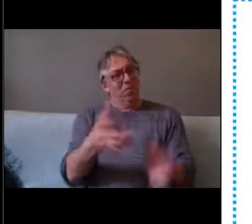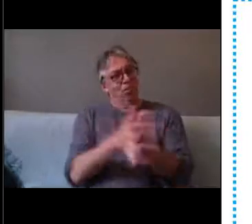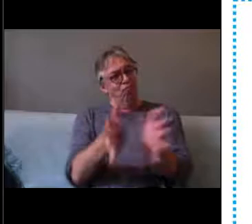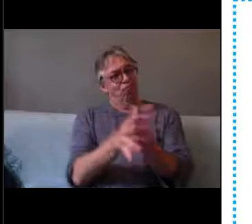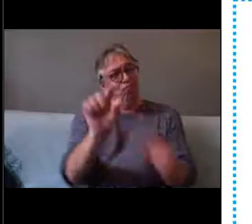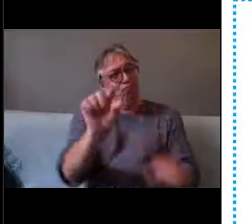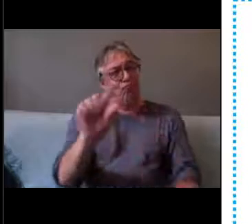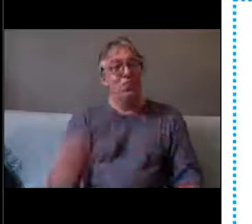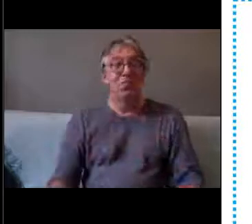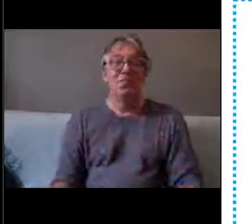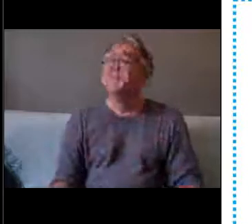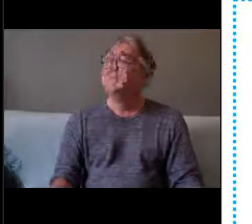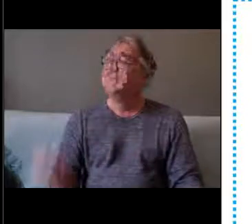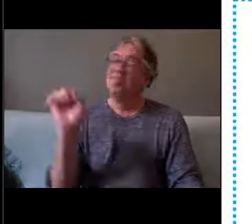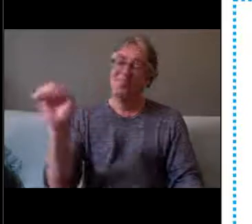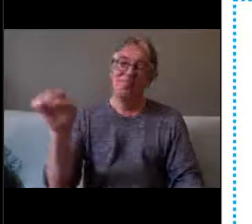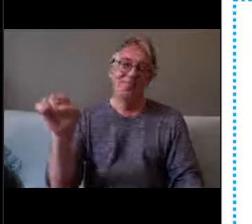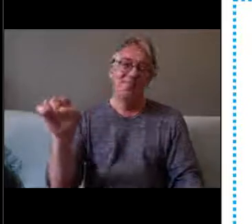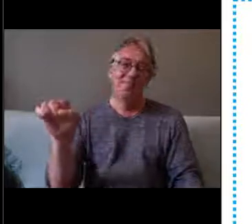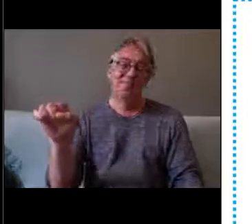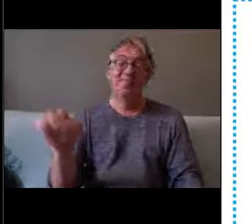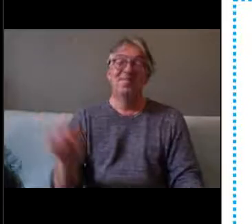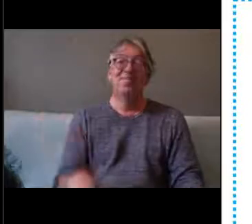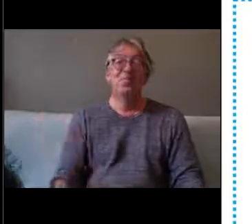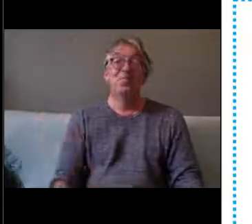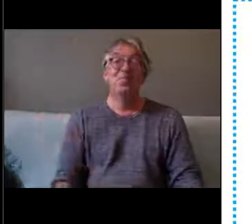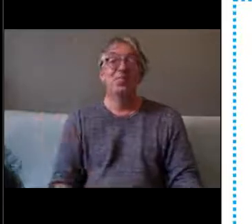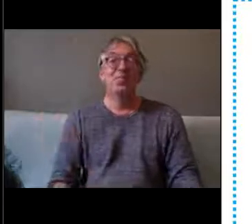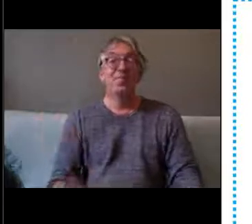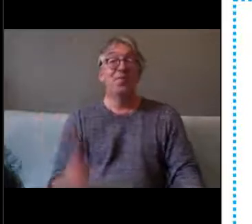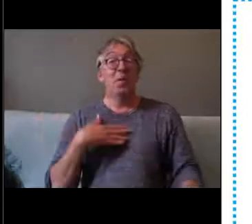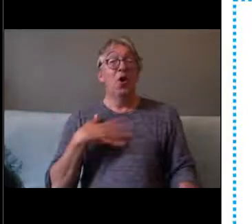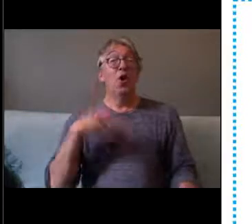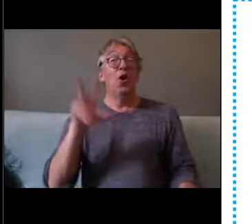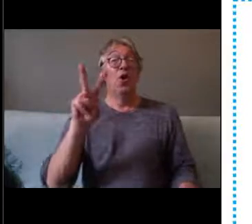Sure. You know my name. I'm from India